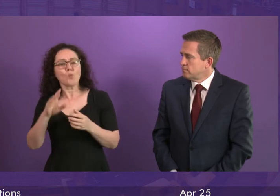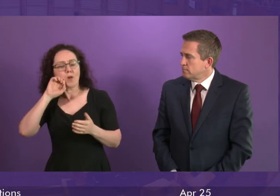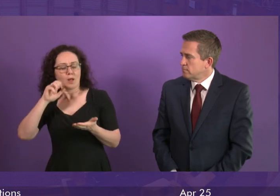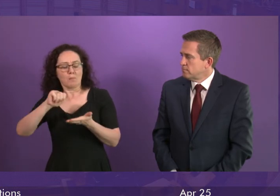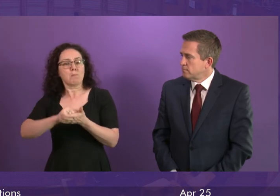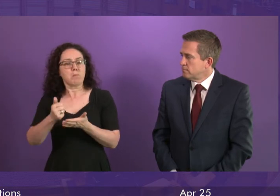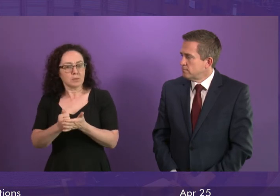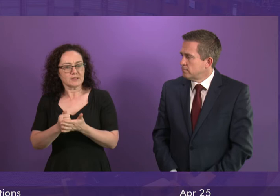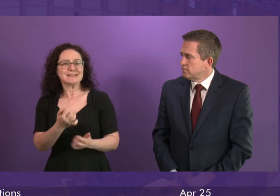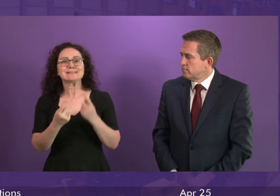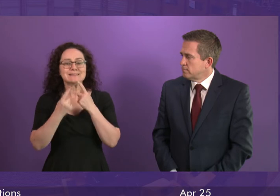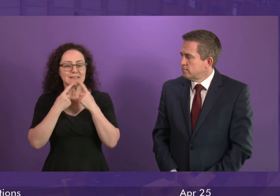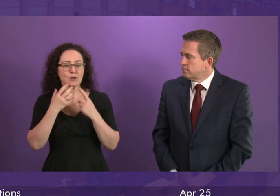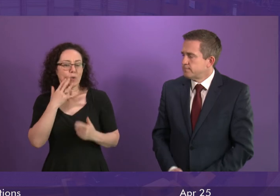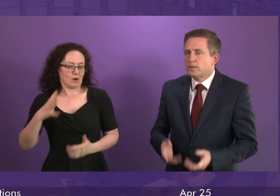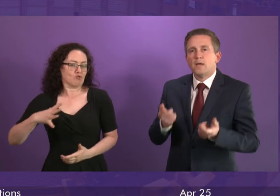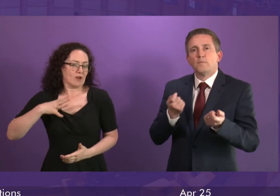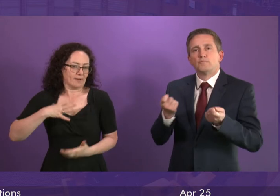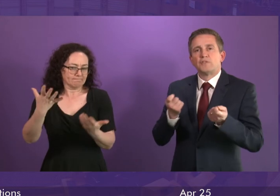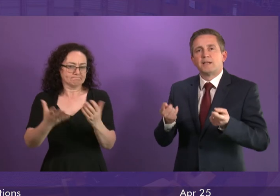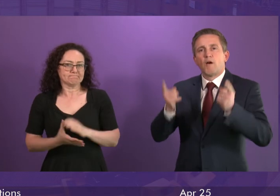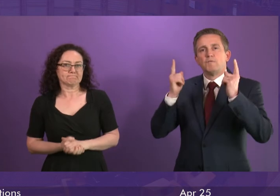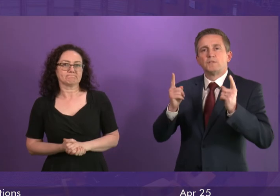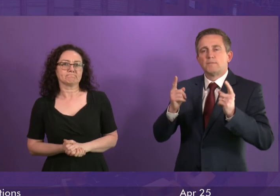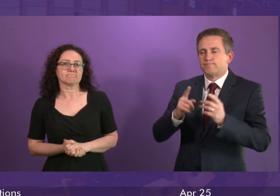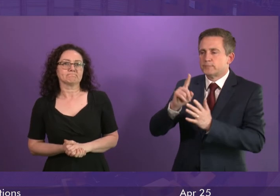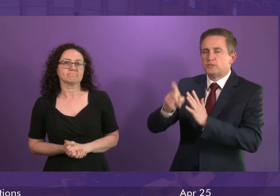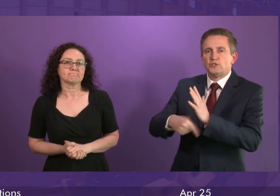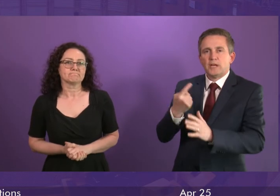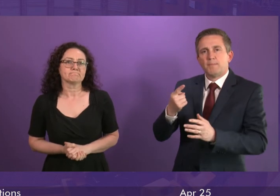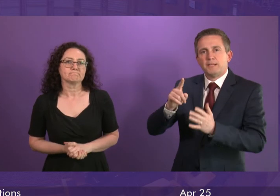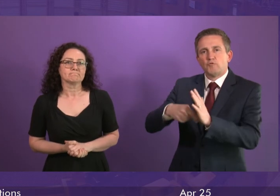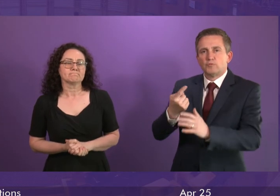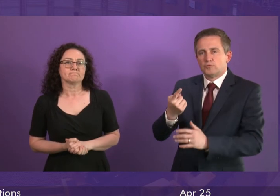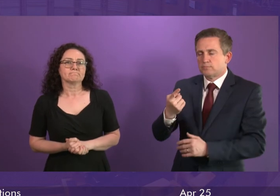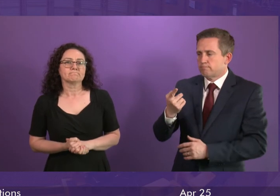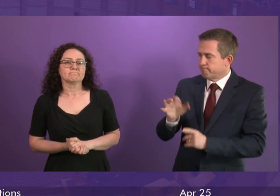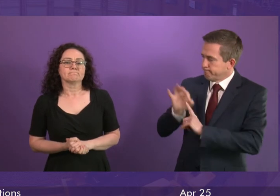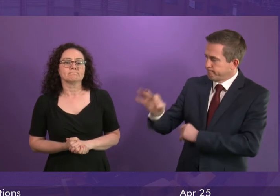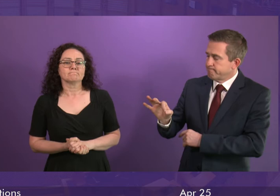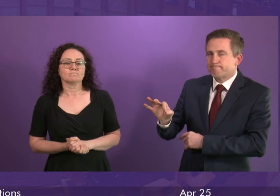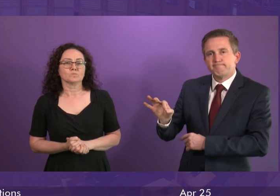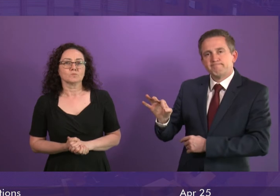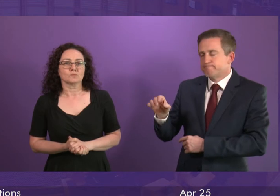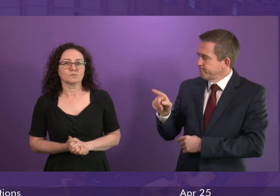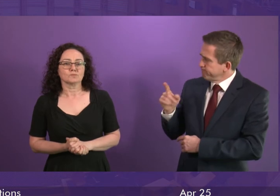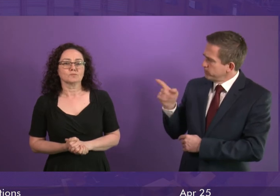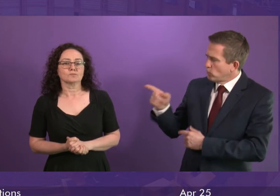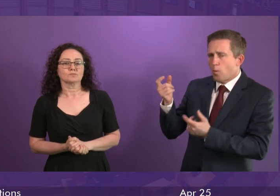air-quality data annually. Jamie Halcro Johnston (Highlands and Islands) (Con): The First Minister will be aware of the huge